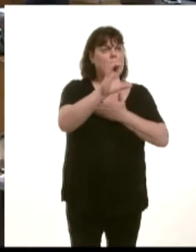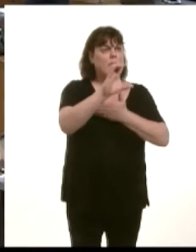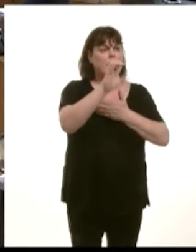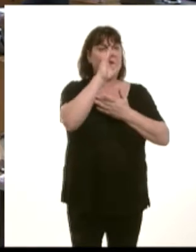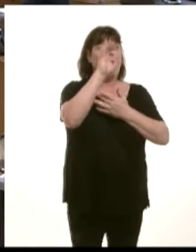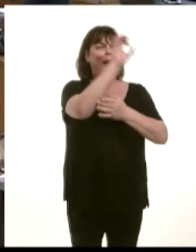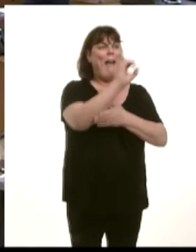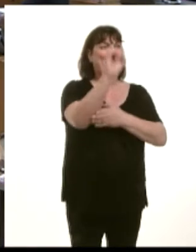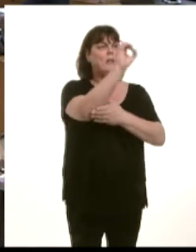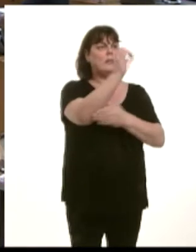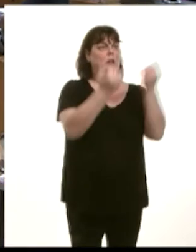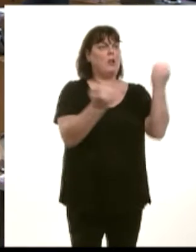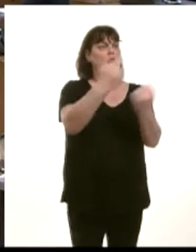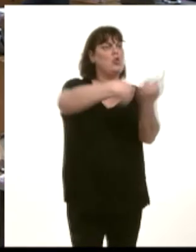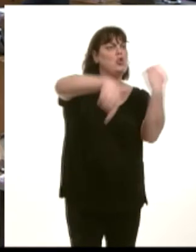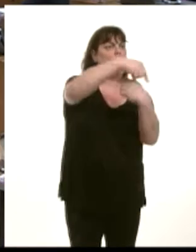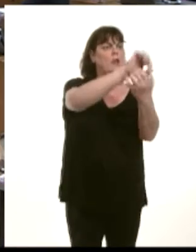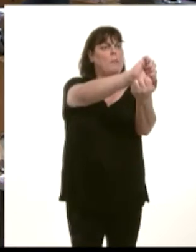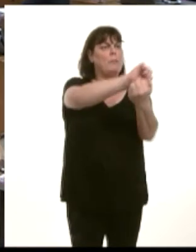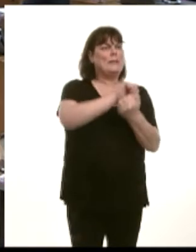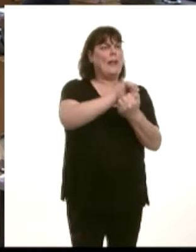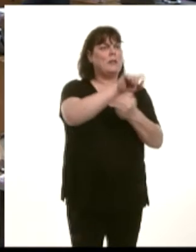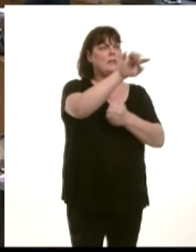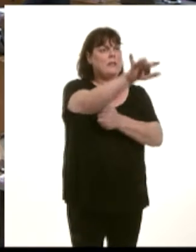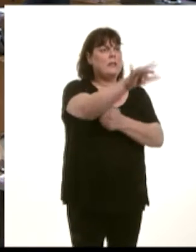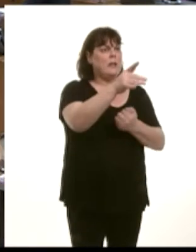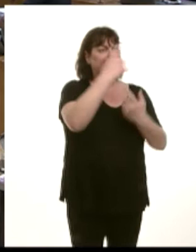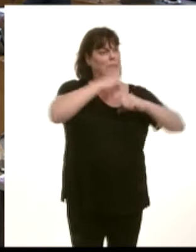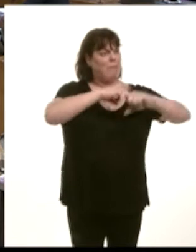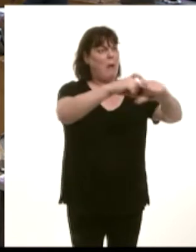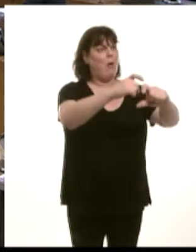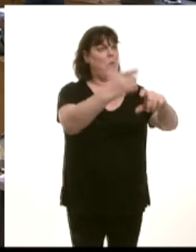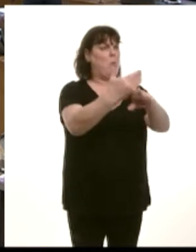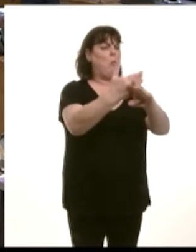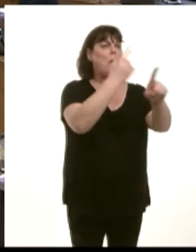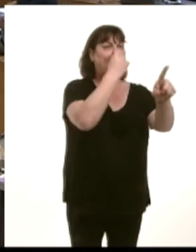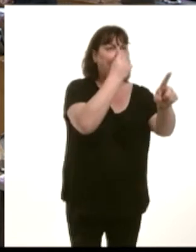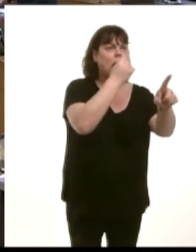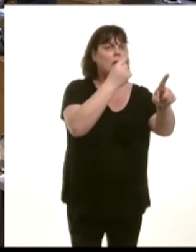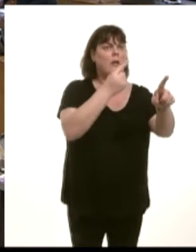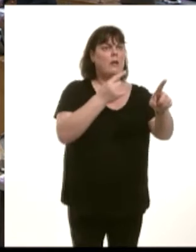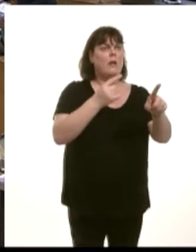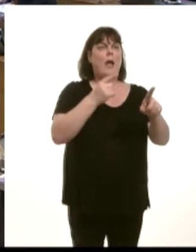that that remains competitive, to protect Government investment and hopefully to work towards attracting the Wales GB Rally there?